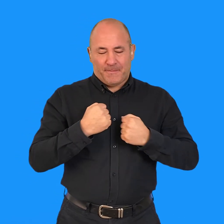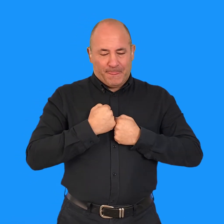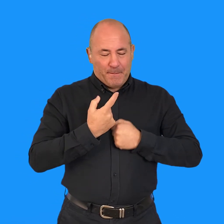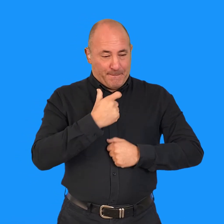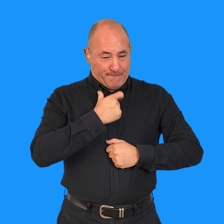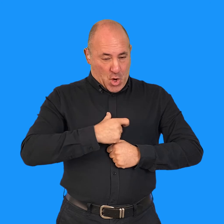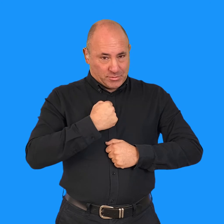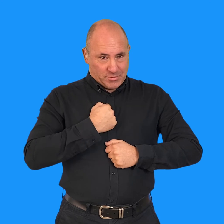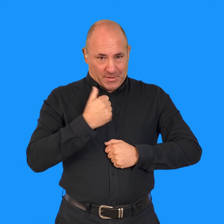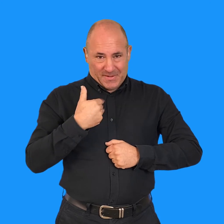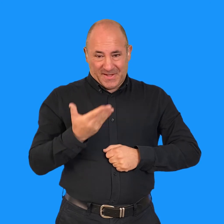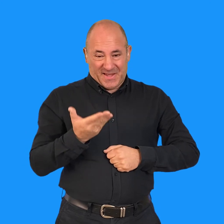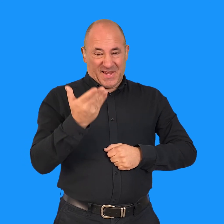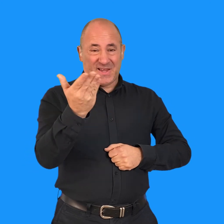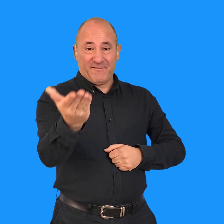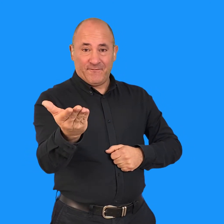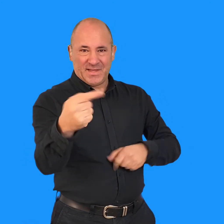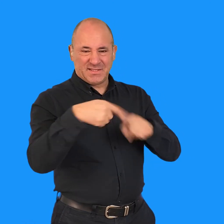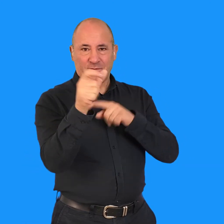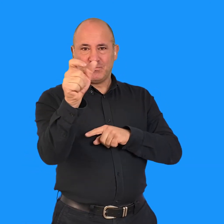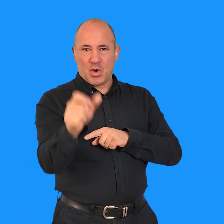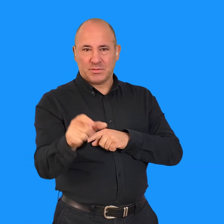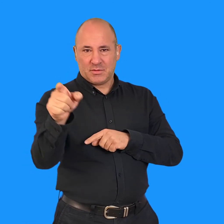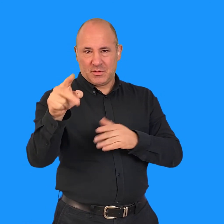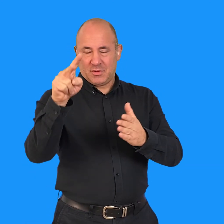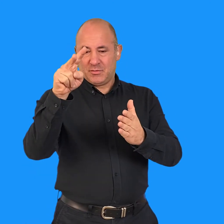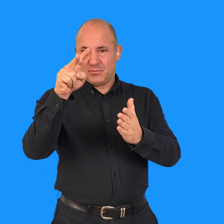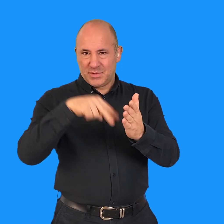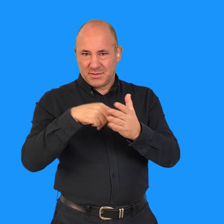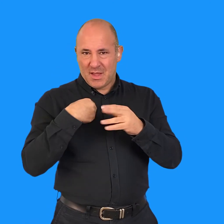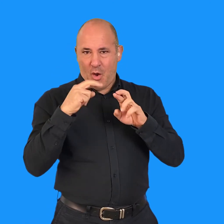because you give something so personal to another person